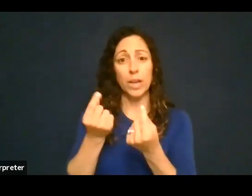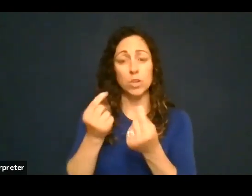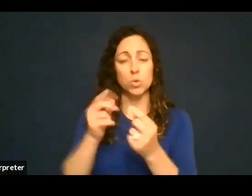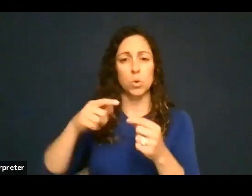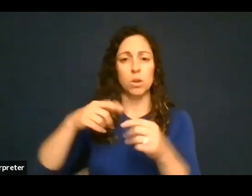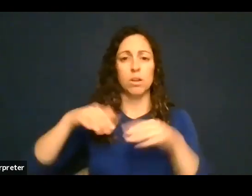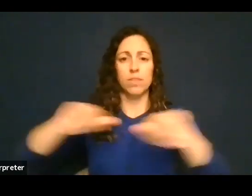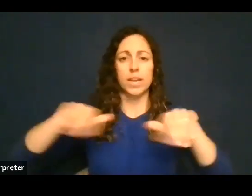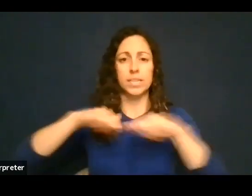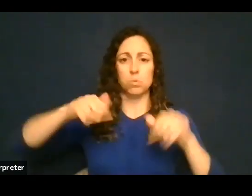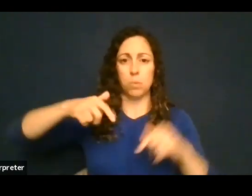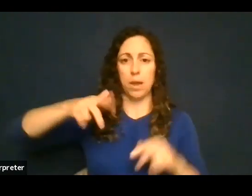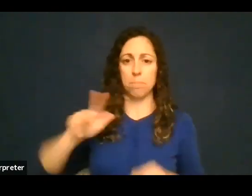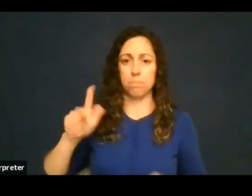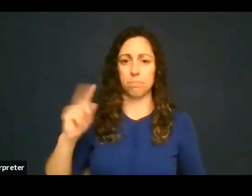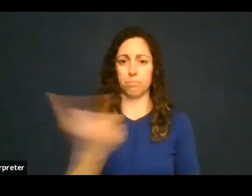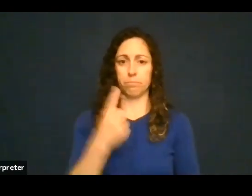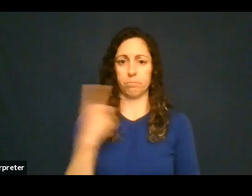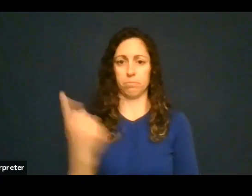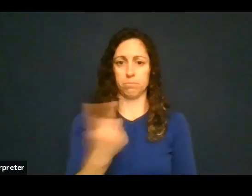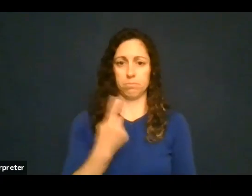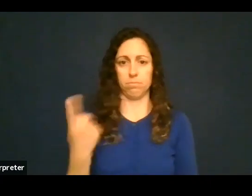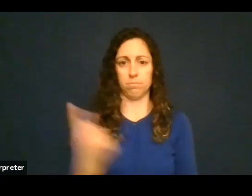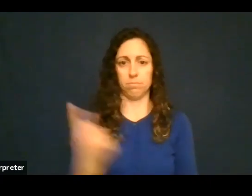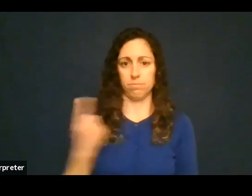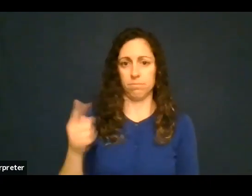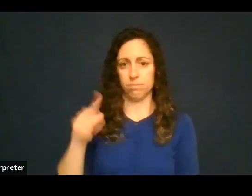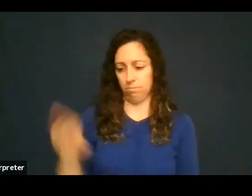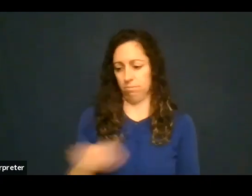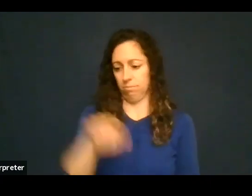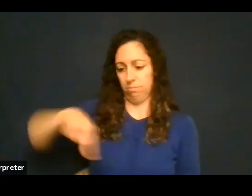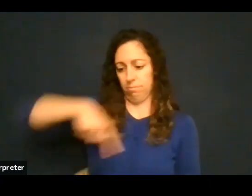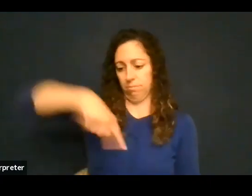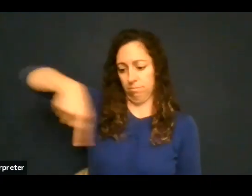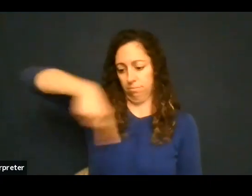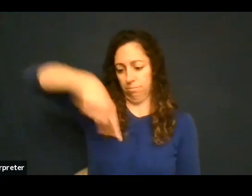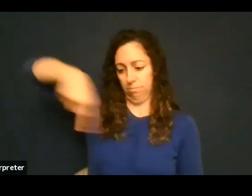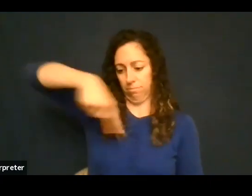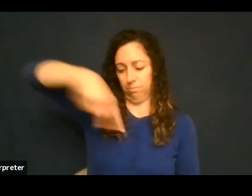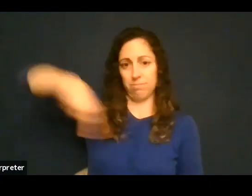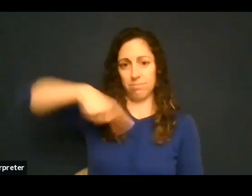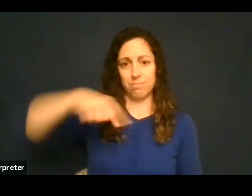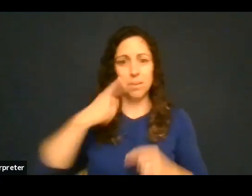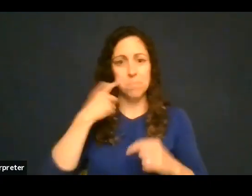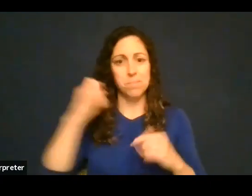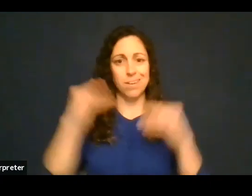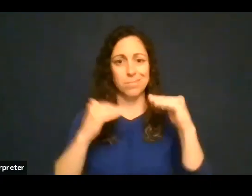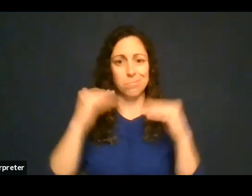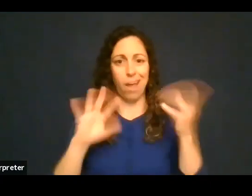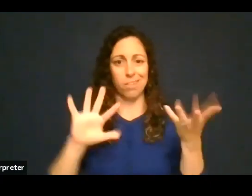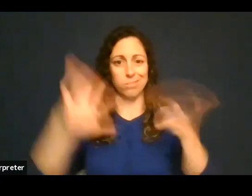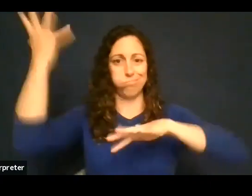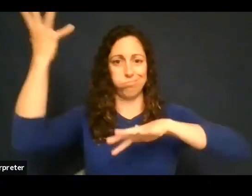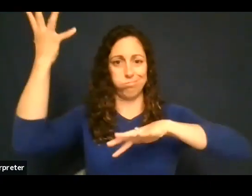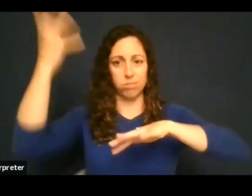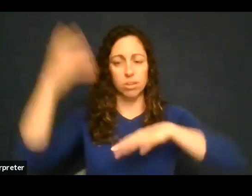swim in these tight circles. And maybe you saw the videos in the presentation. They are also, kind of, laying down on their sides